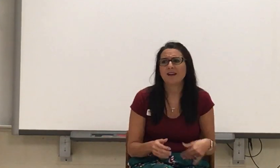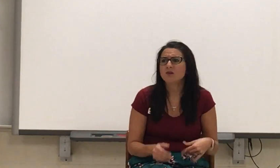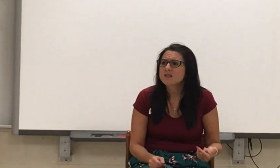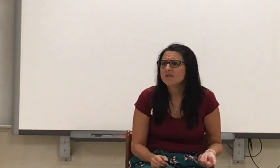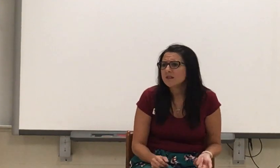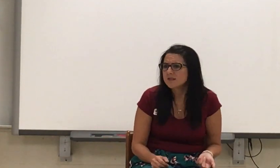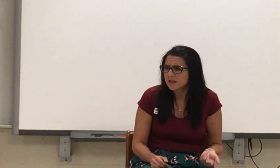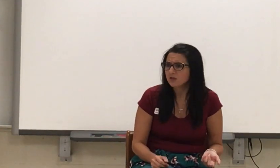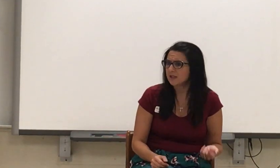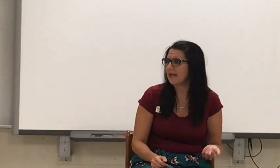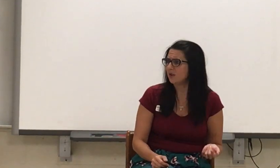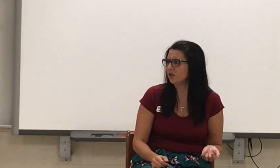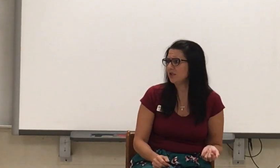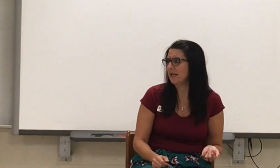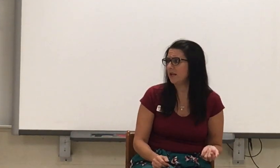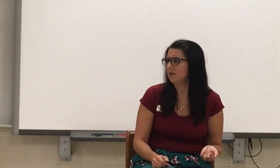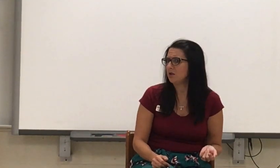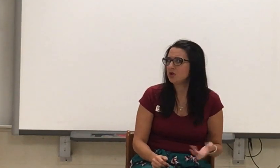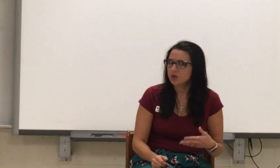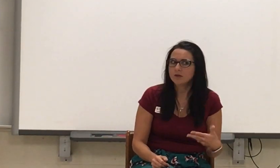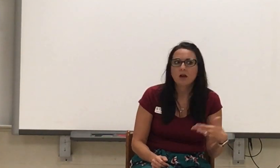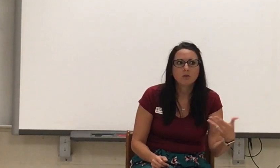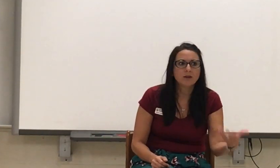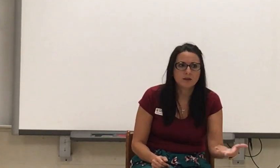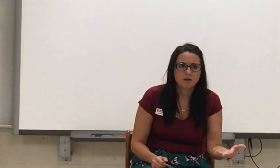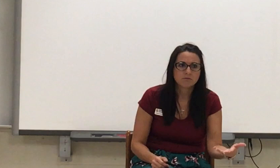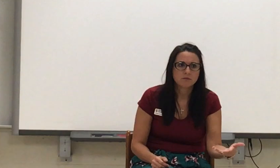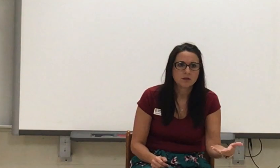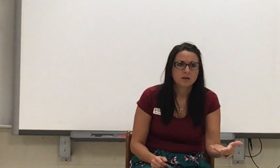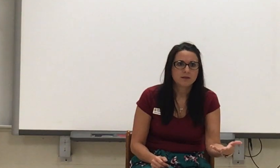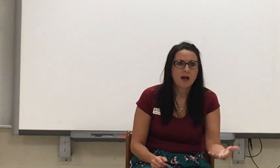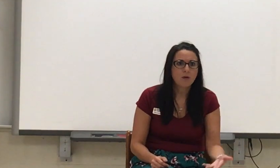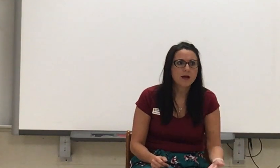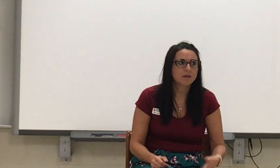see somebody else giving the signal that they don't understand, do it along with them. That